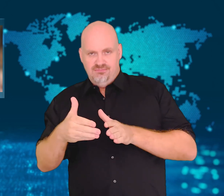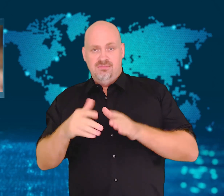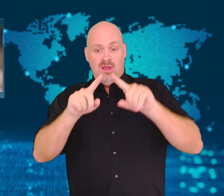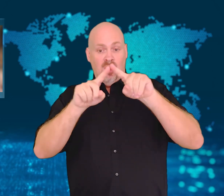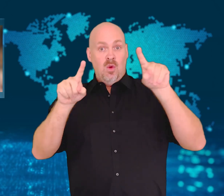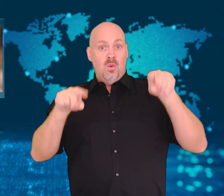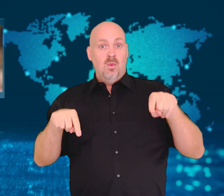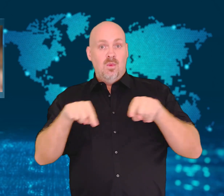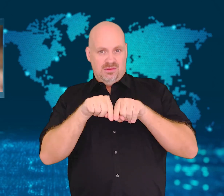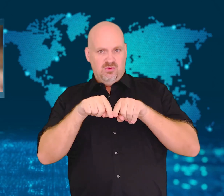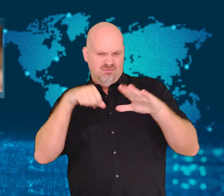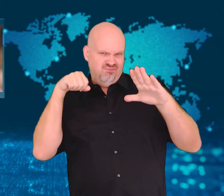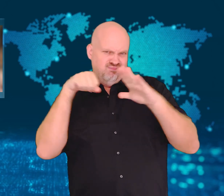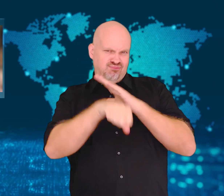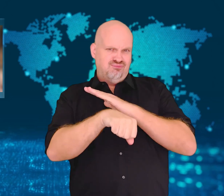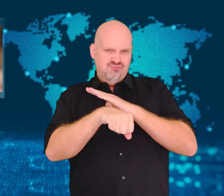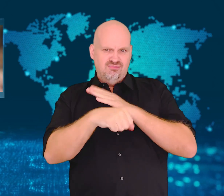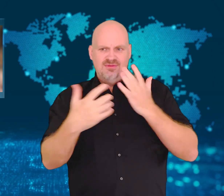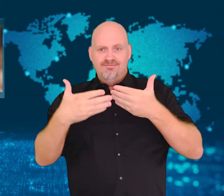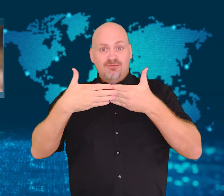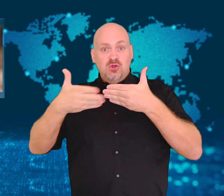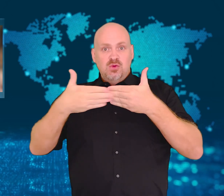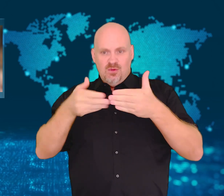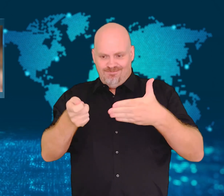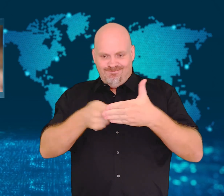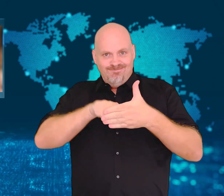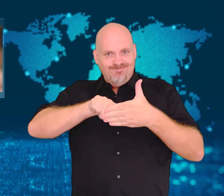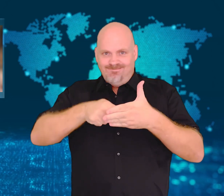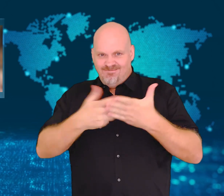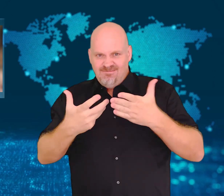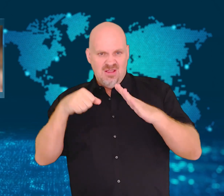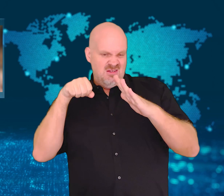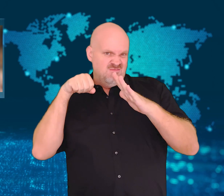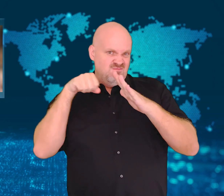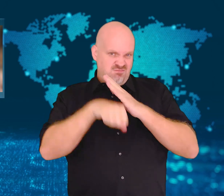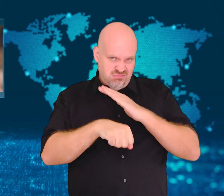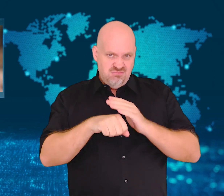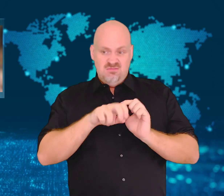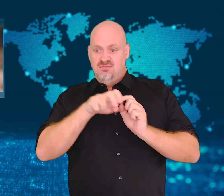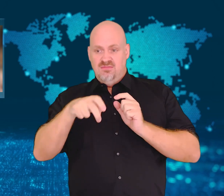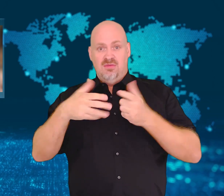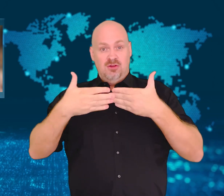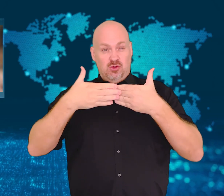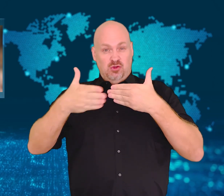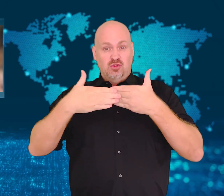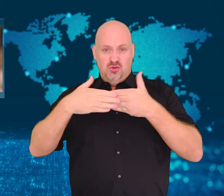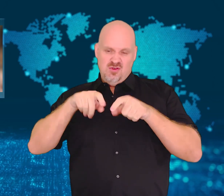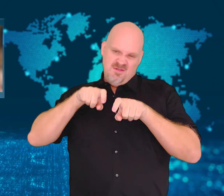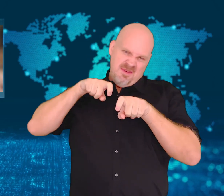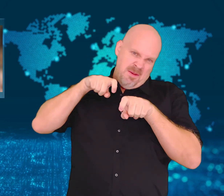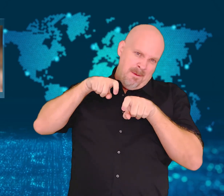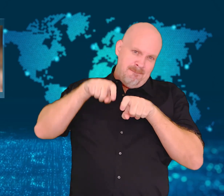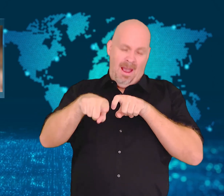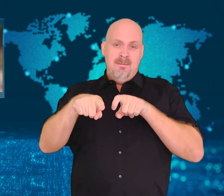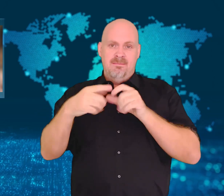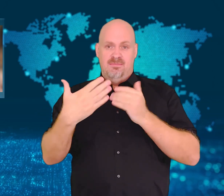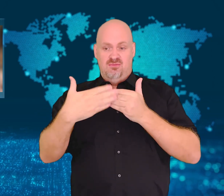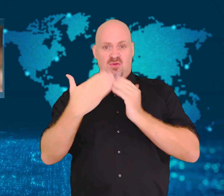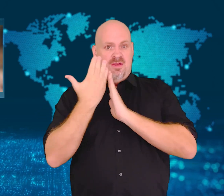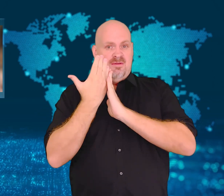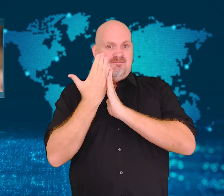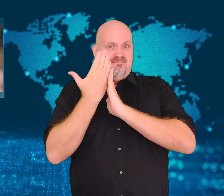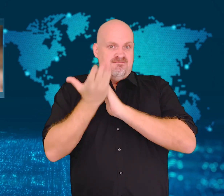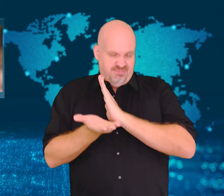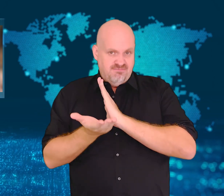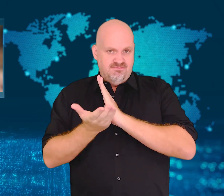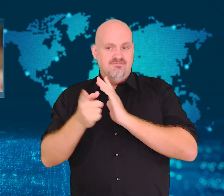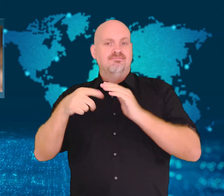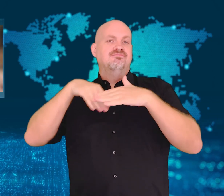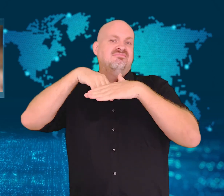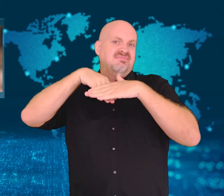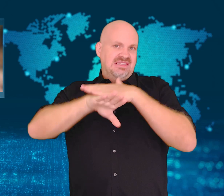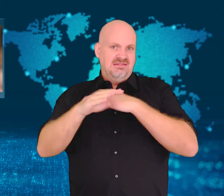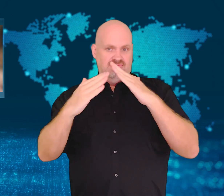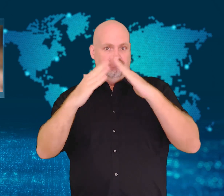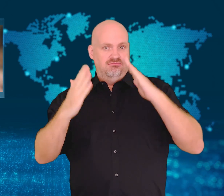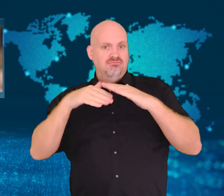The shooter then smashed down the door with his leg to enter the building.